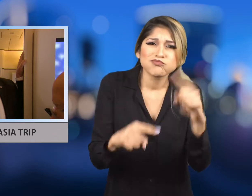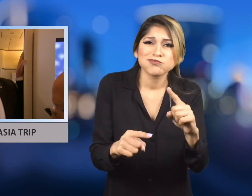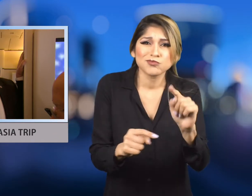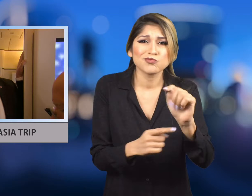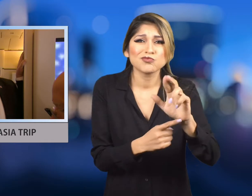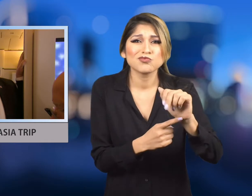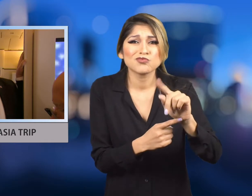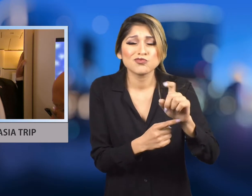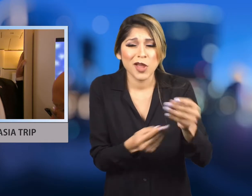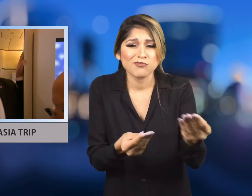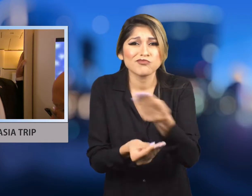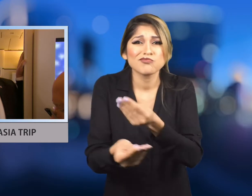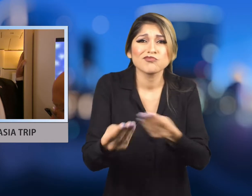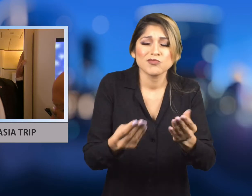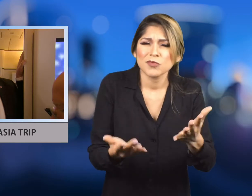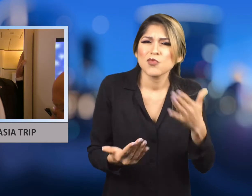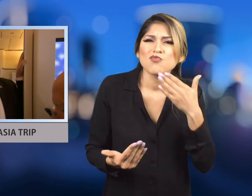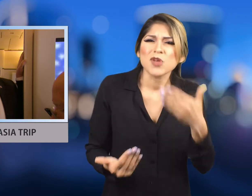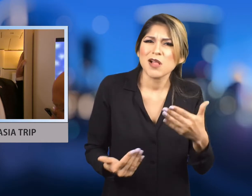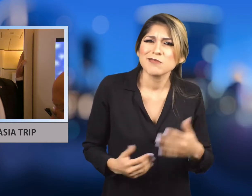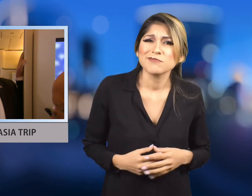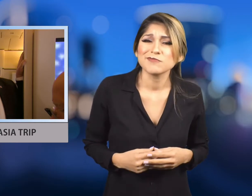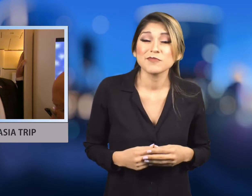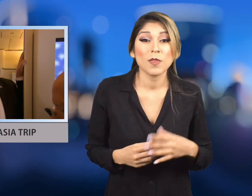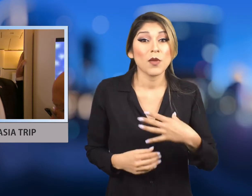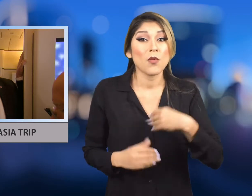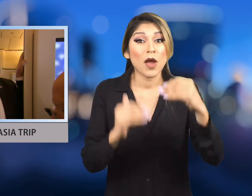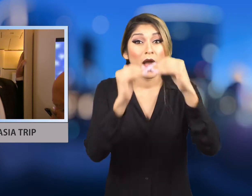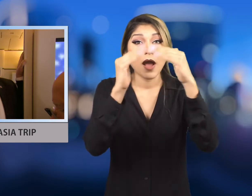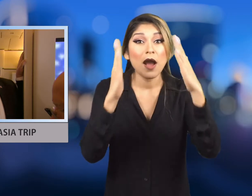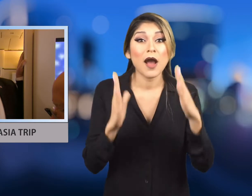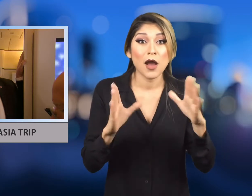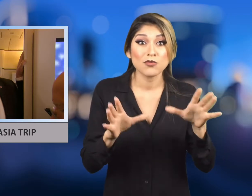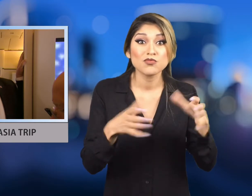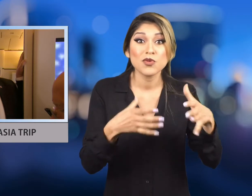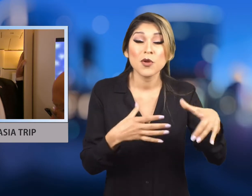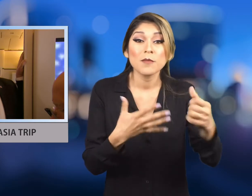trade agreements. White House officials say that Trump